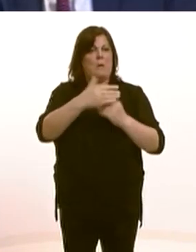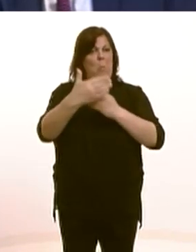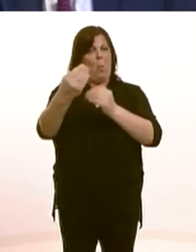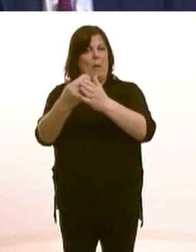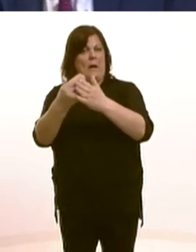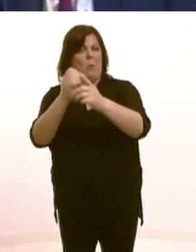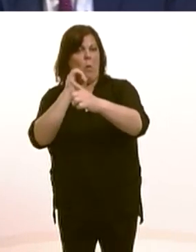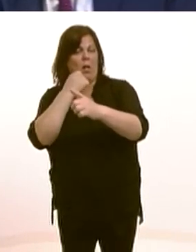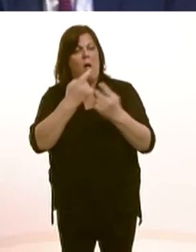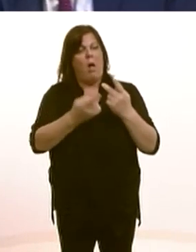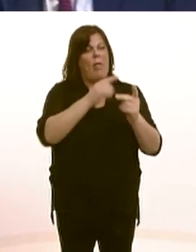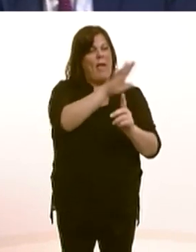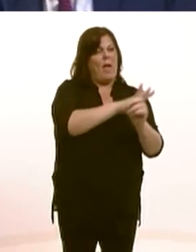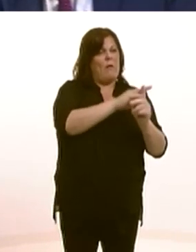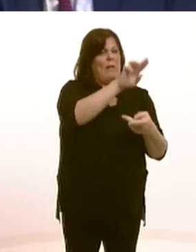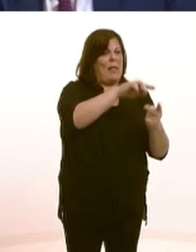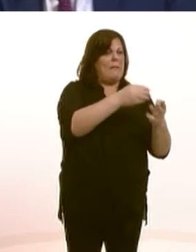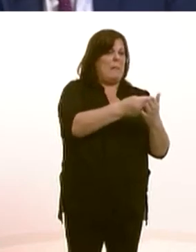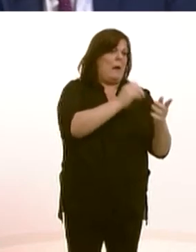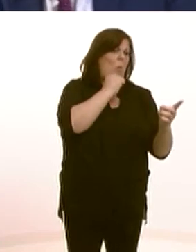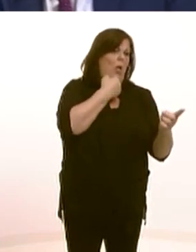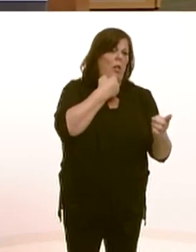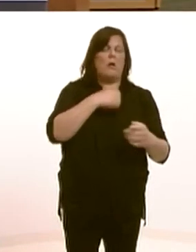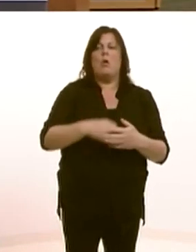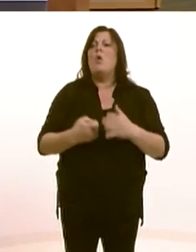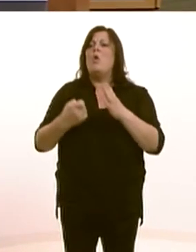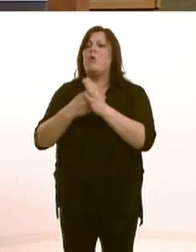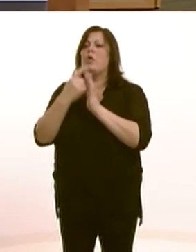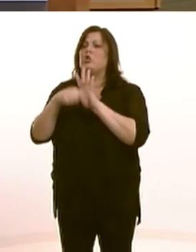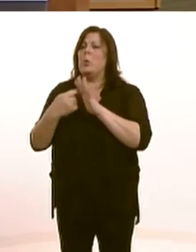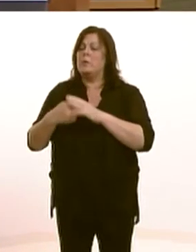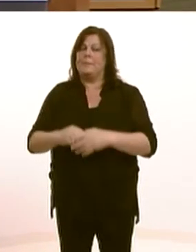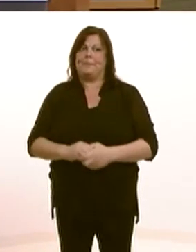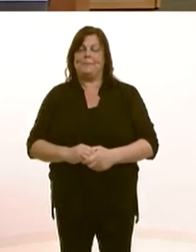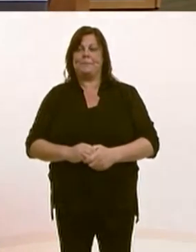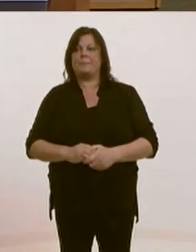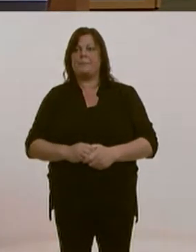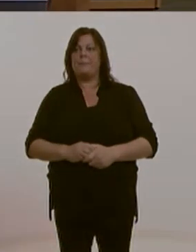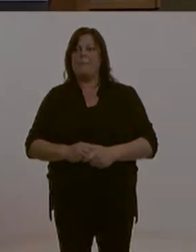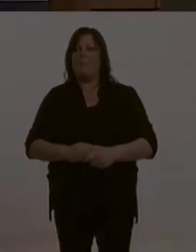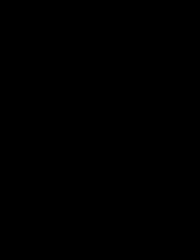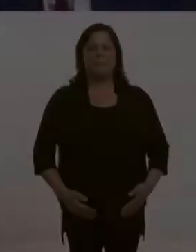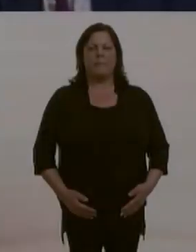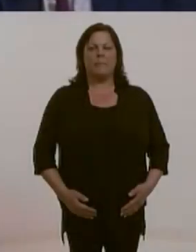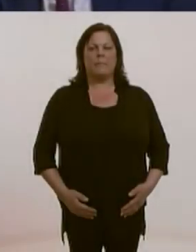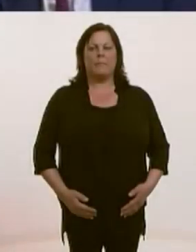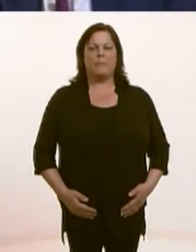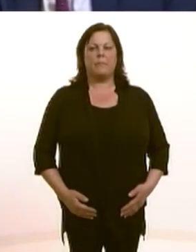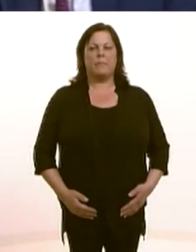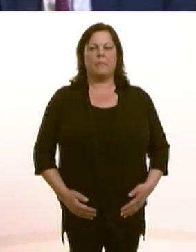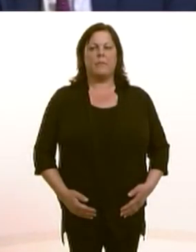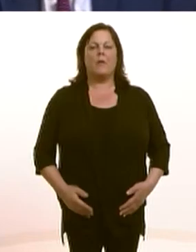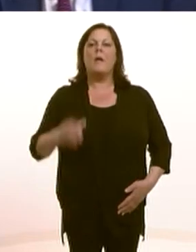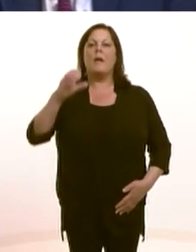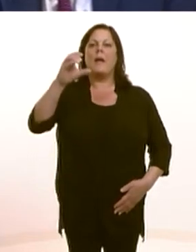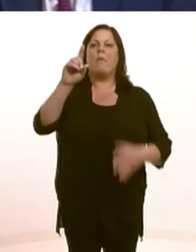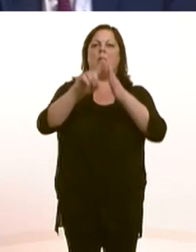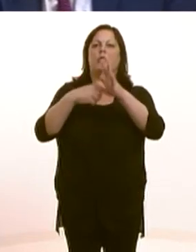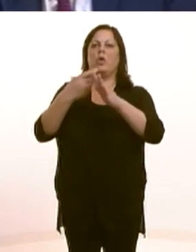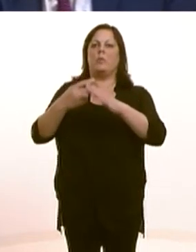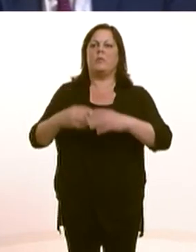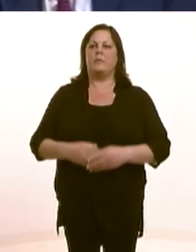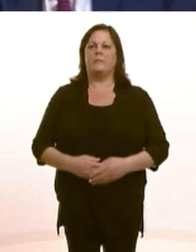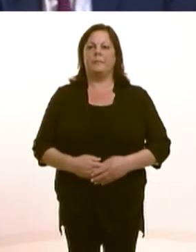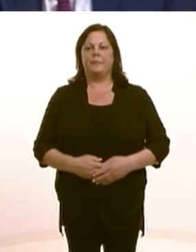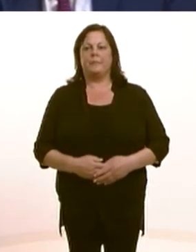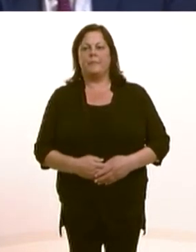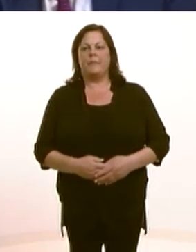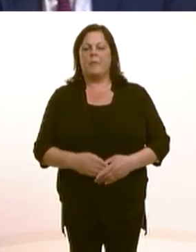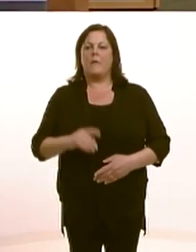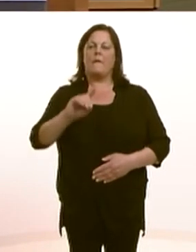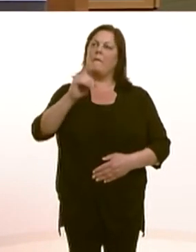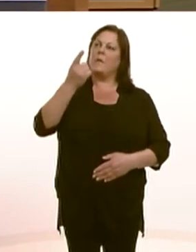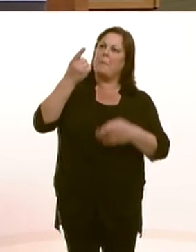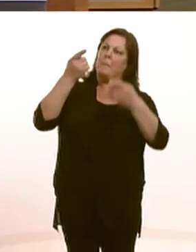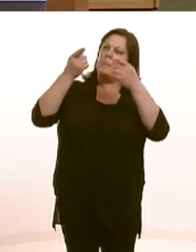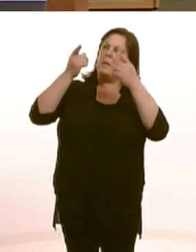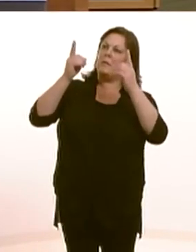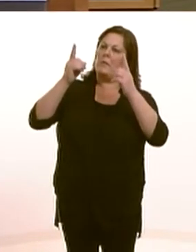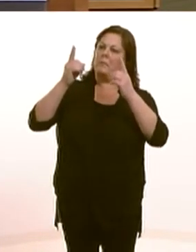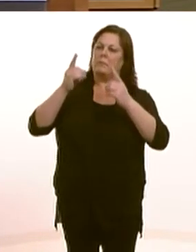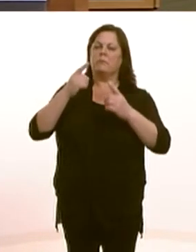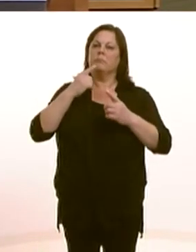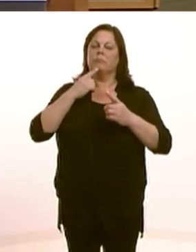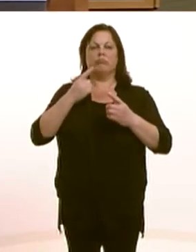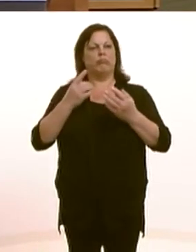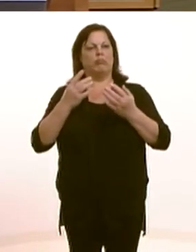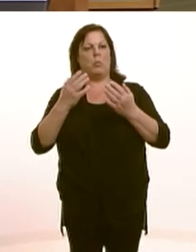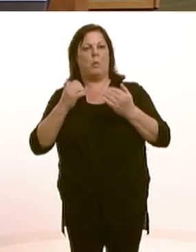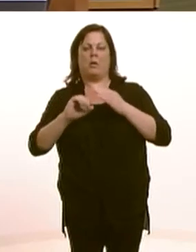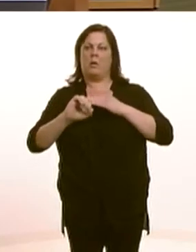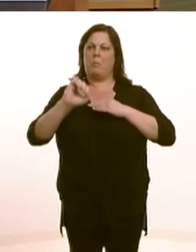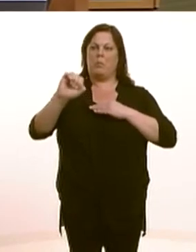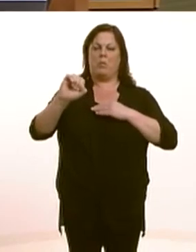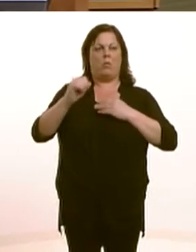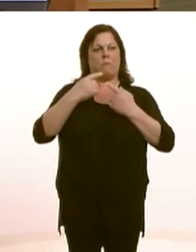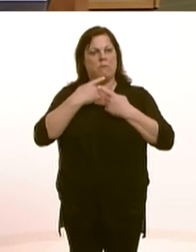Caroline Jones: First Minister, while we welcome your reaffirmation of the Welsh Governmentís